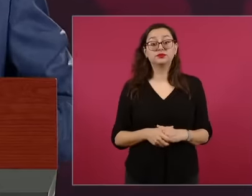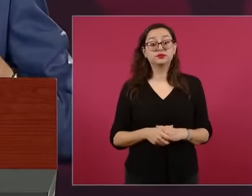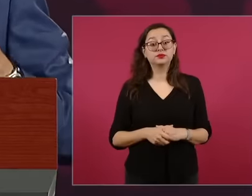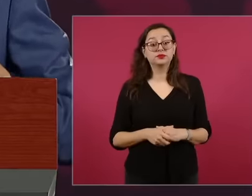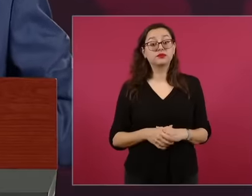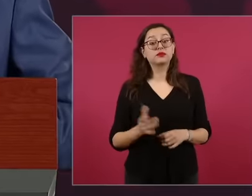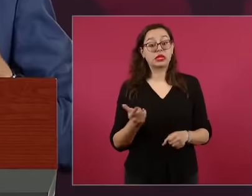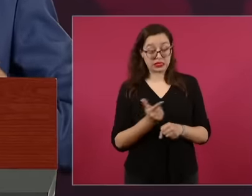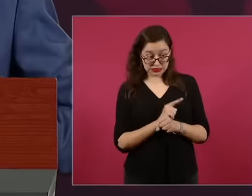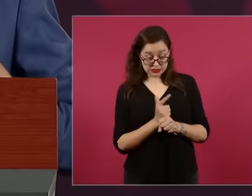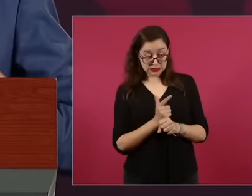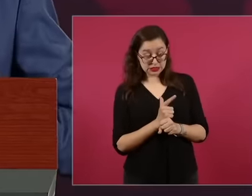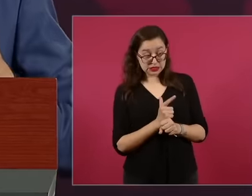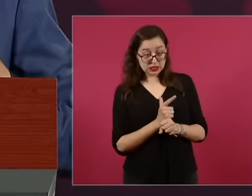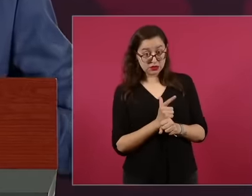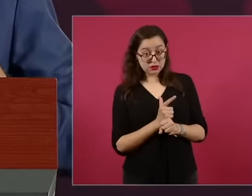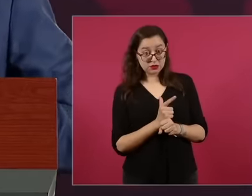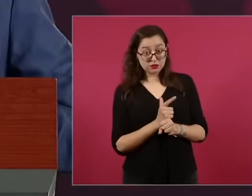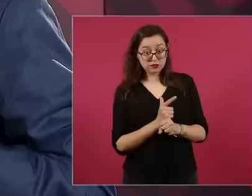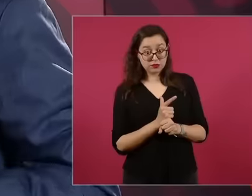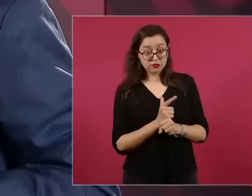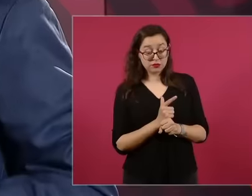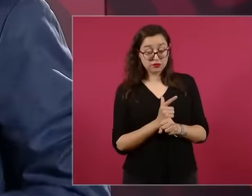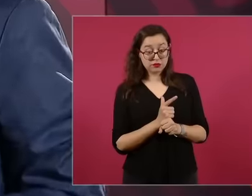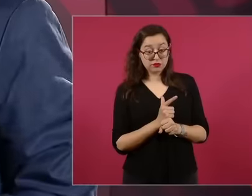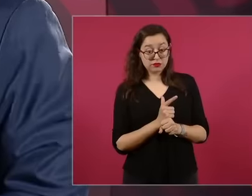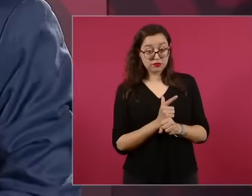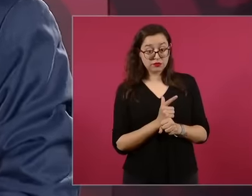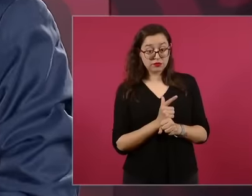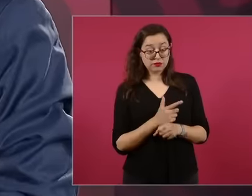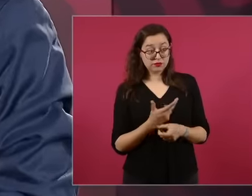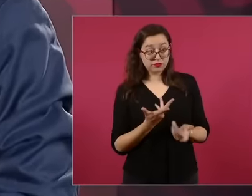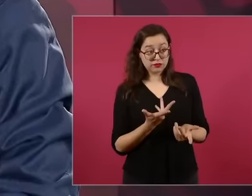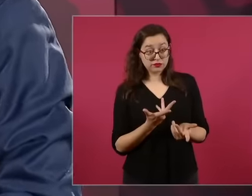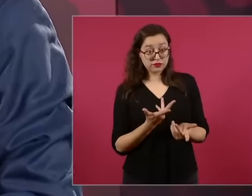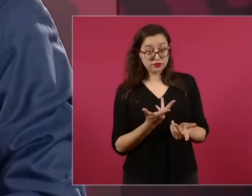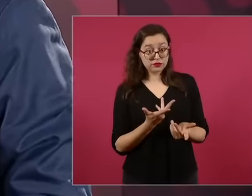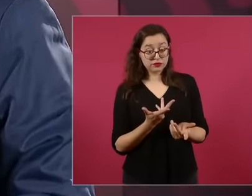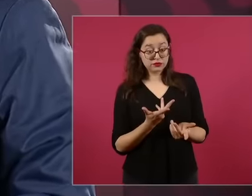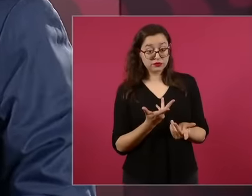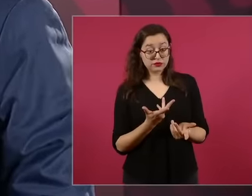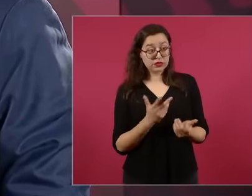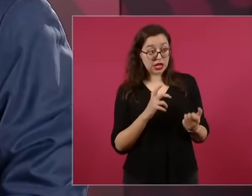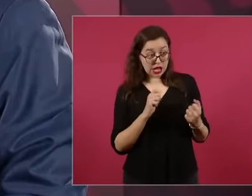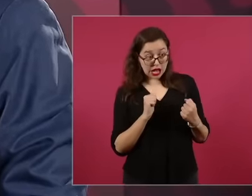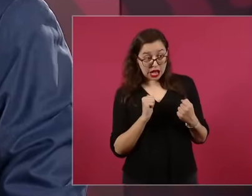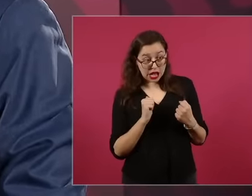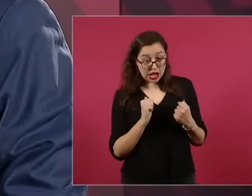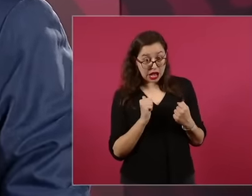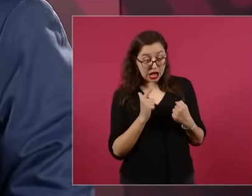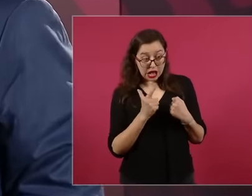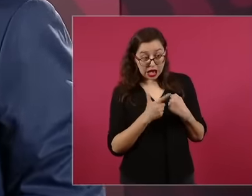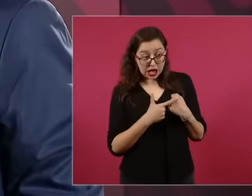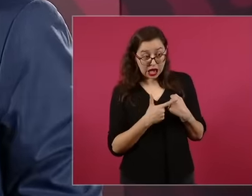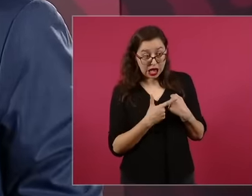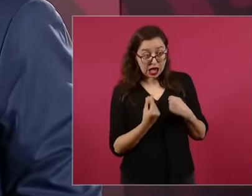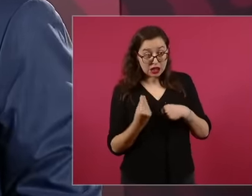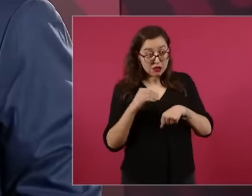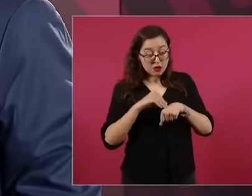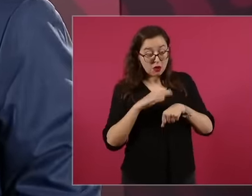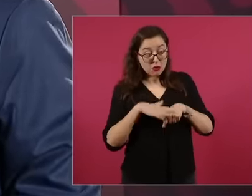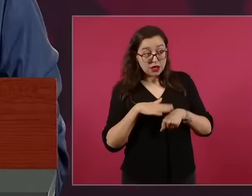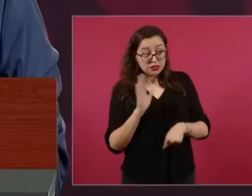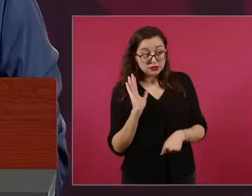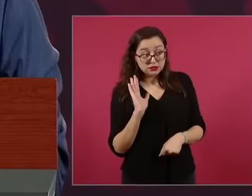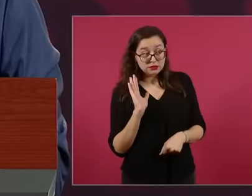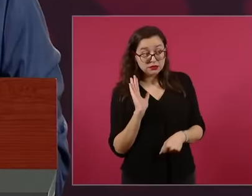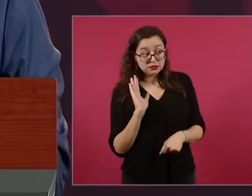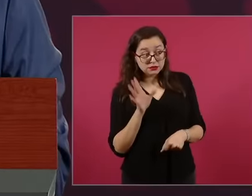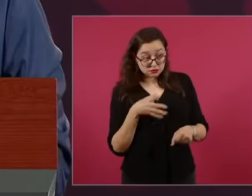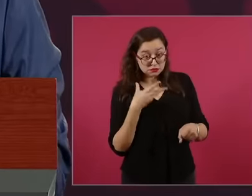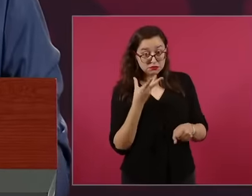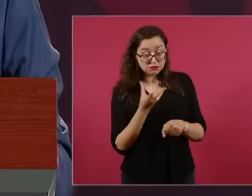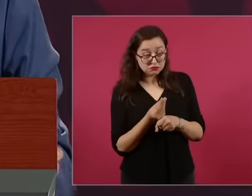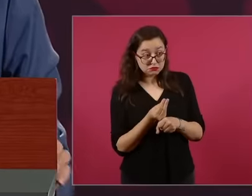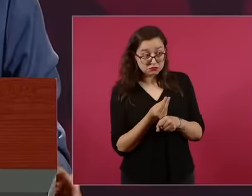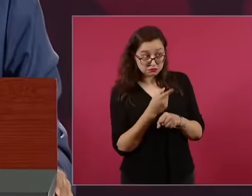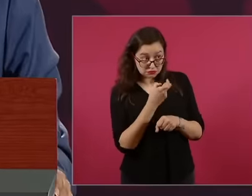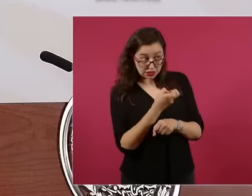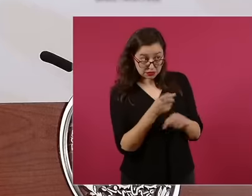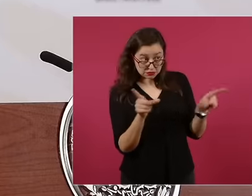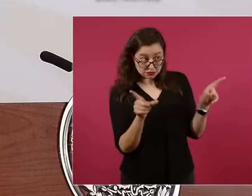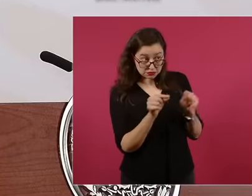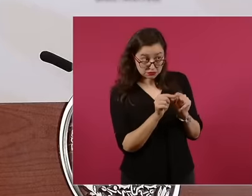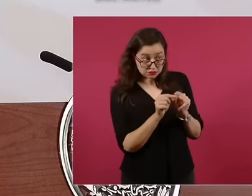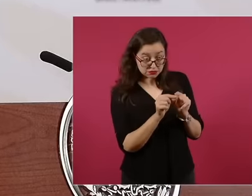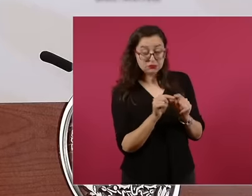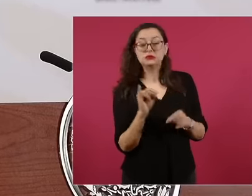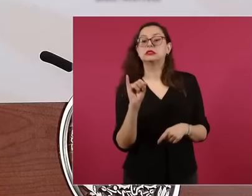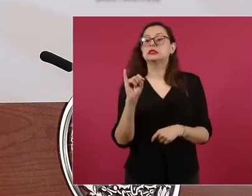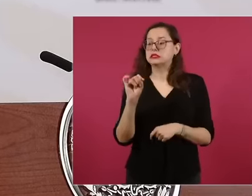graduate no this is offered to you this something else is all you have to say yes graduate